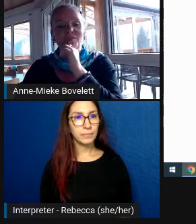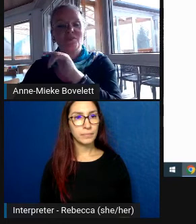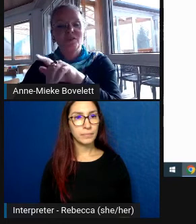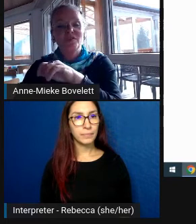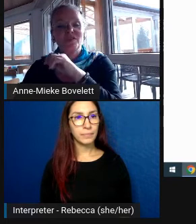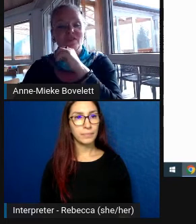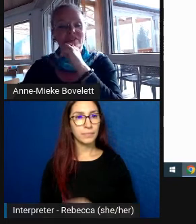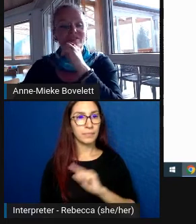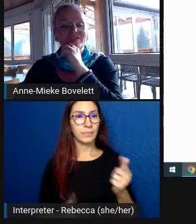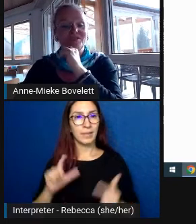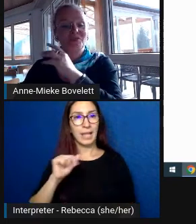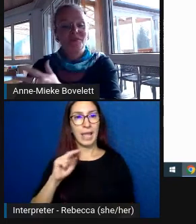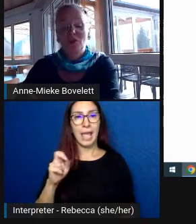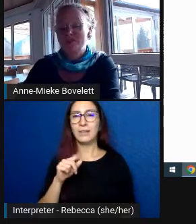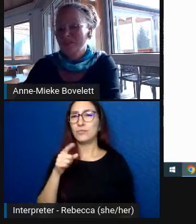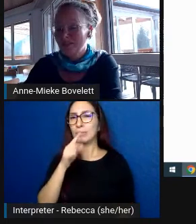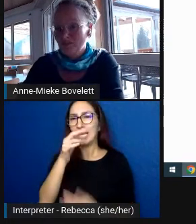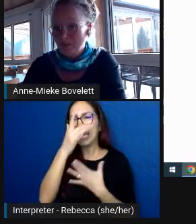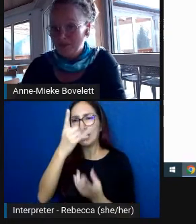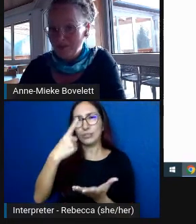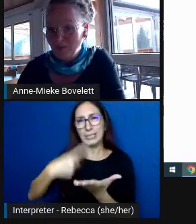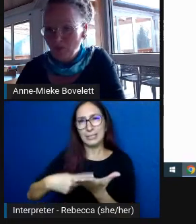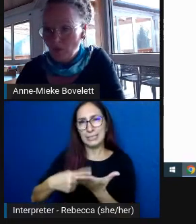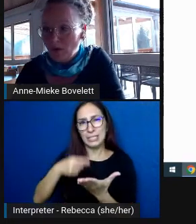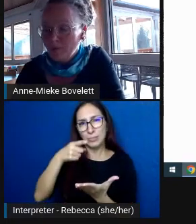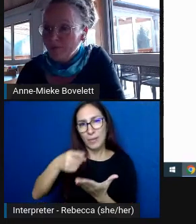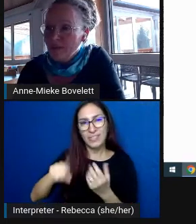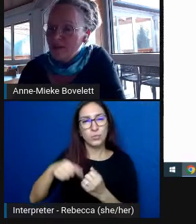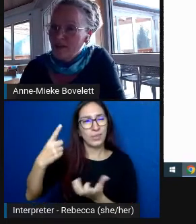we've discussed this is we've seen this website before.